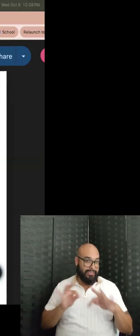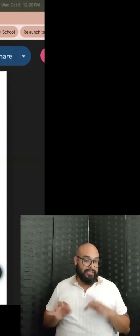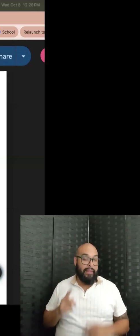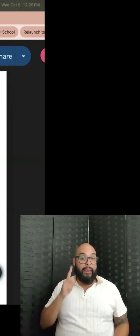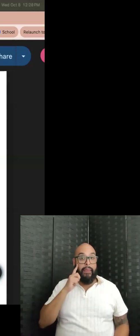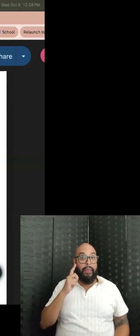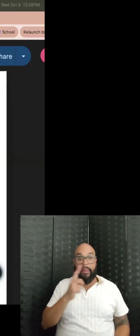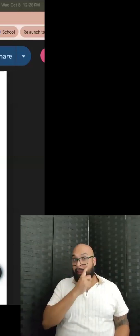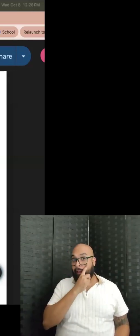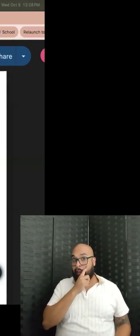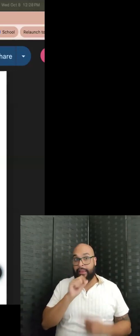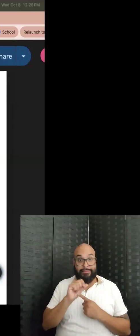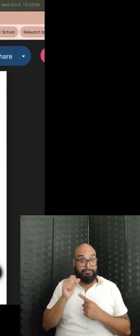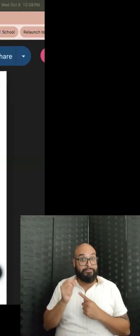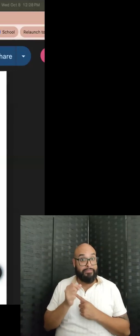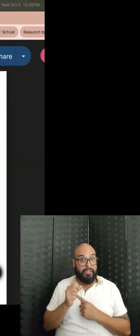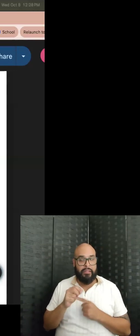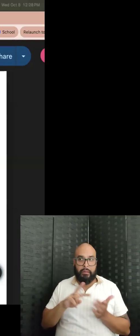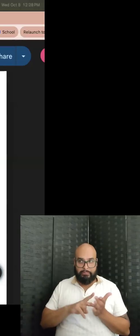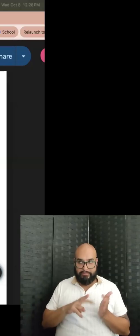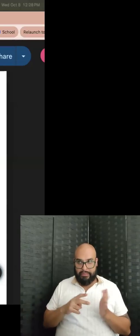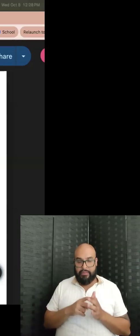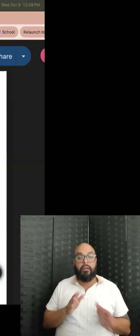But then I went into what does this mean for the classroom?